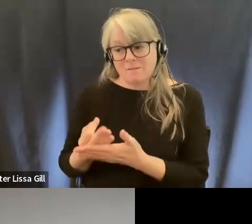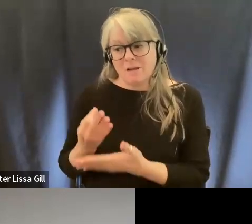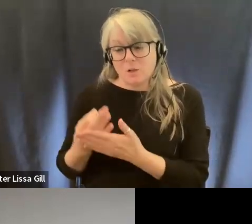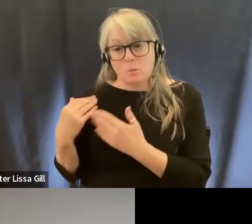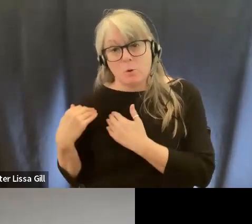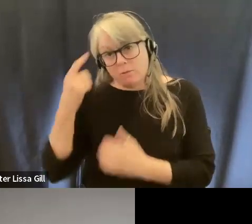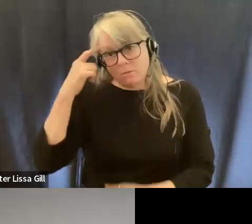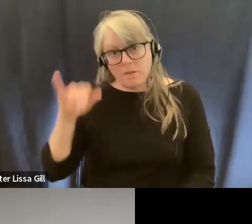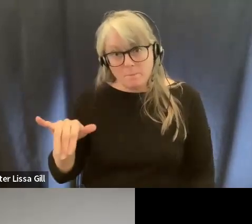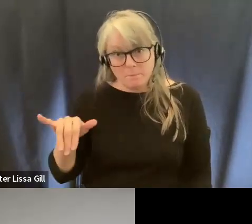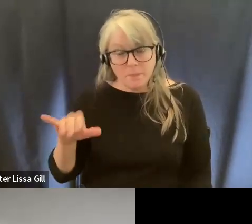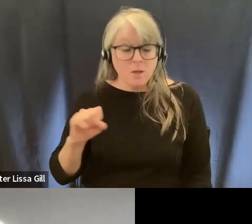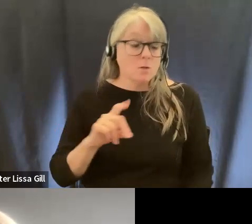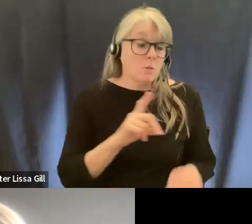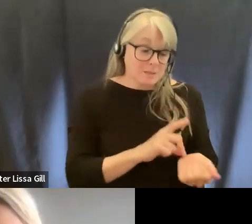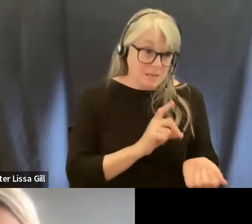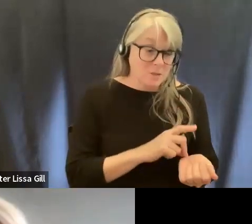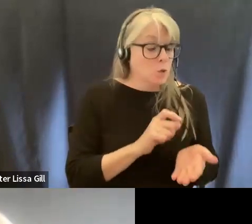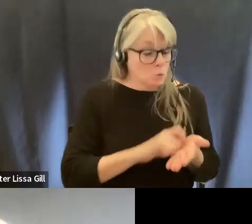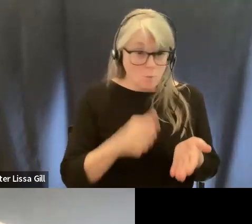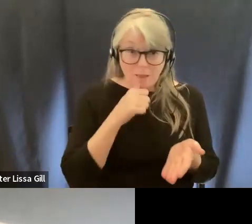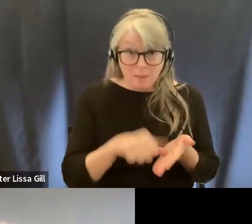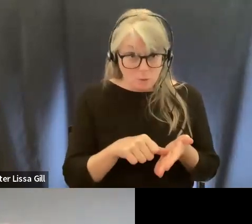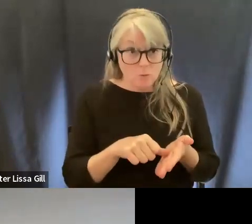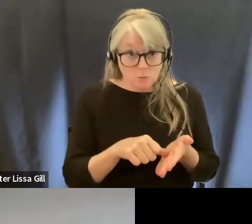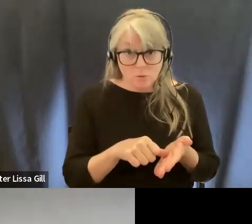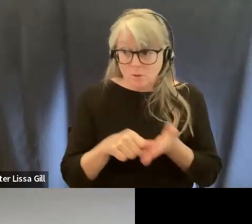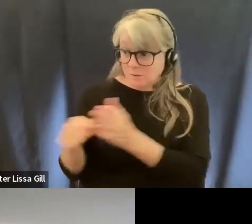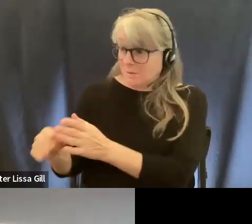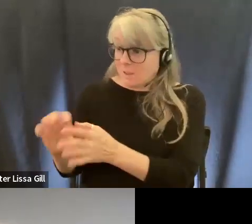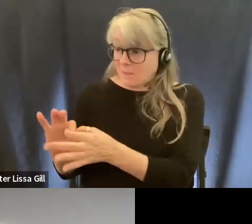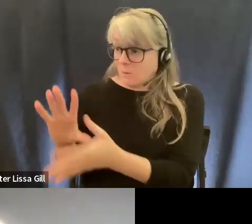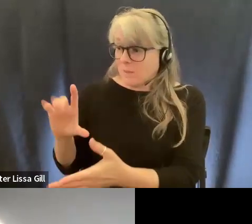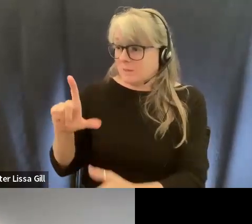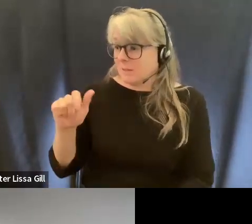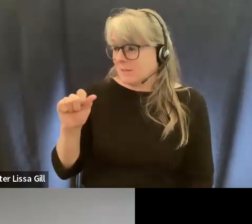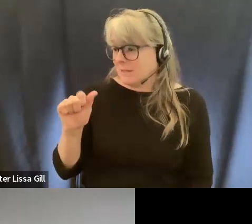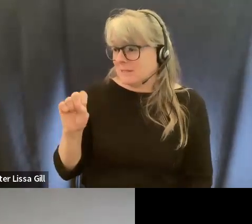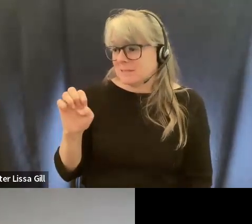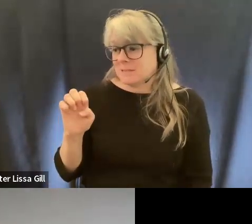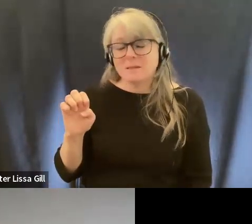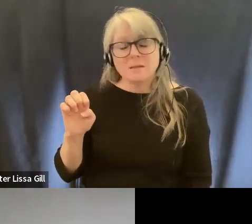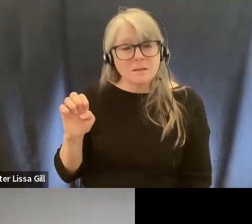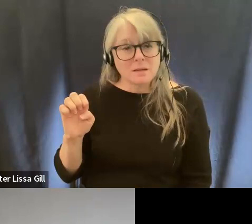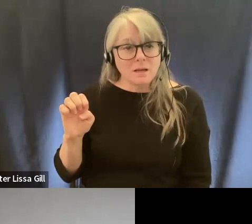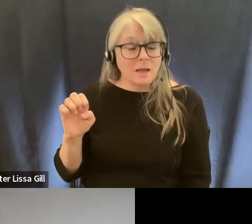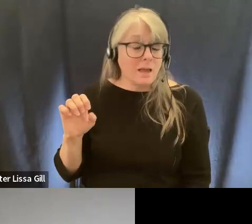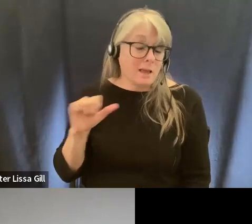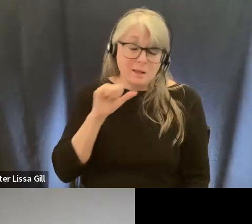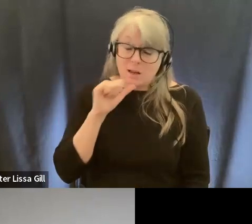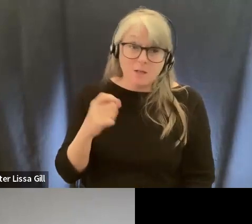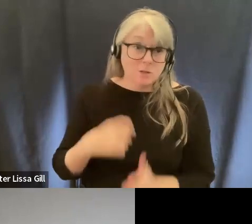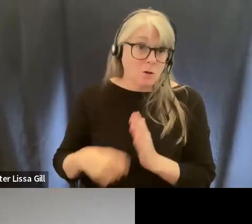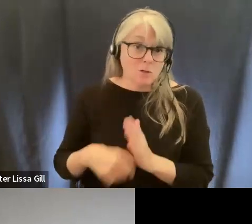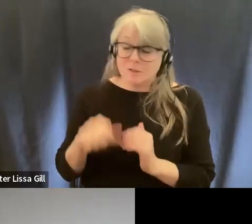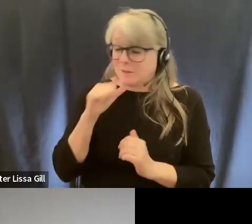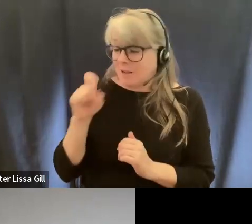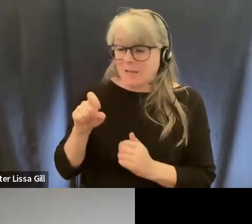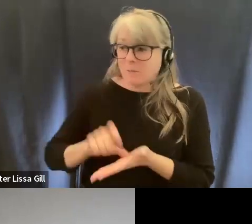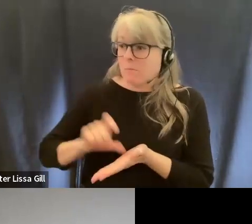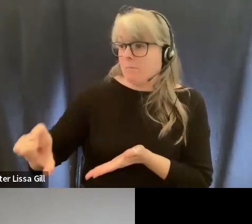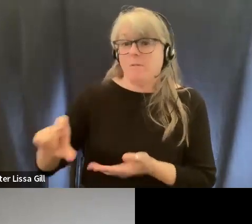So my doctor was able to write me a letter and they Let me out of my lease when I needed it and I was not I didn't have to pay any fees to.